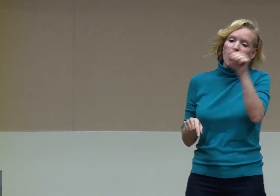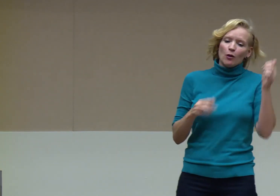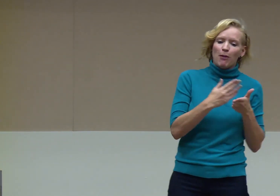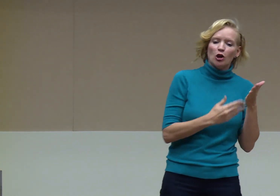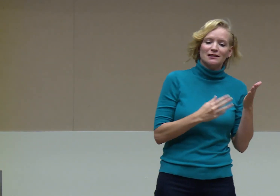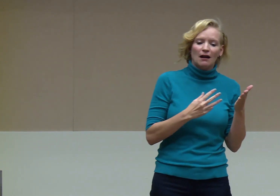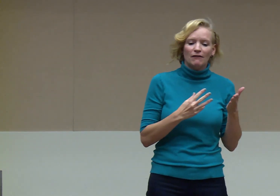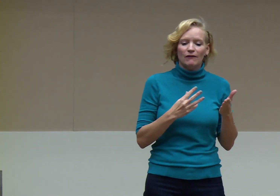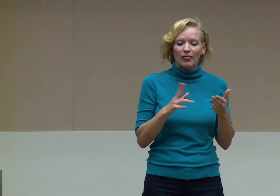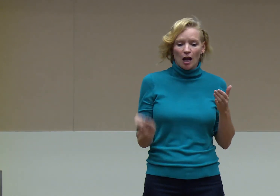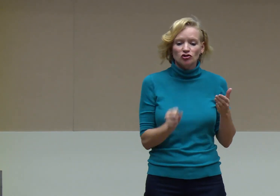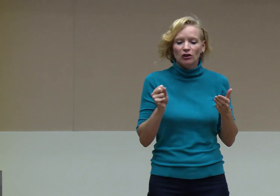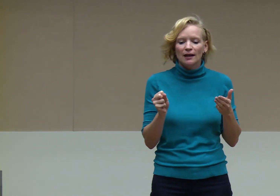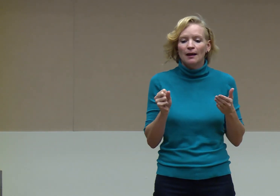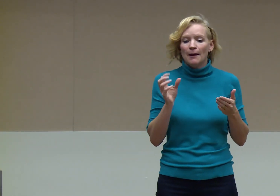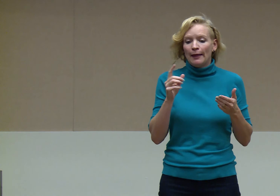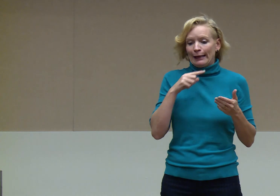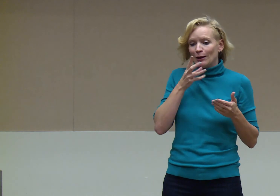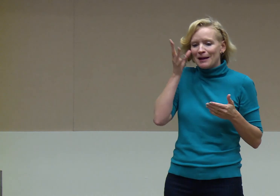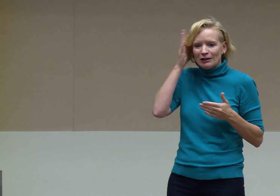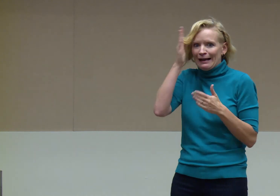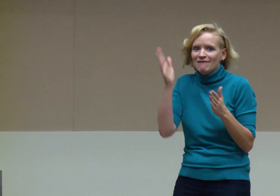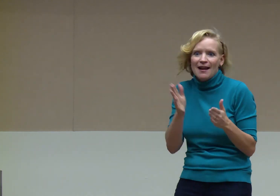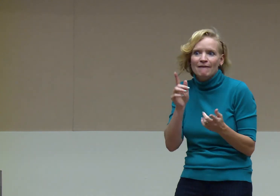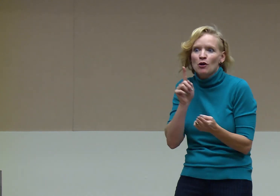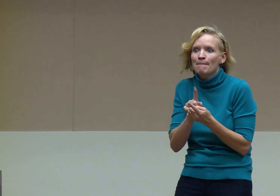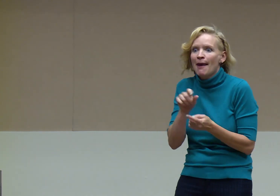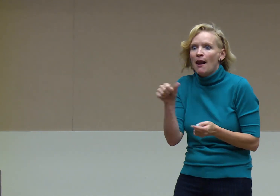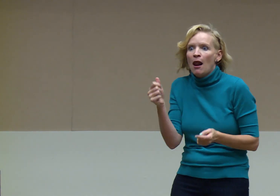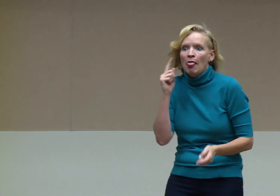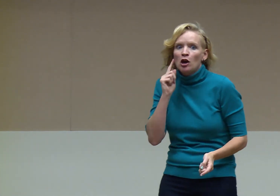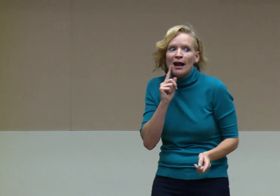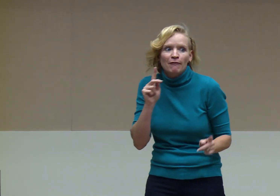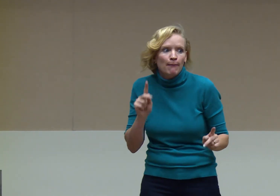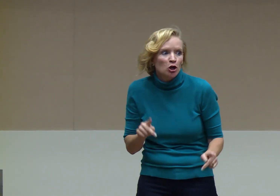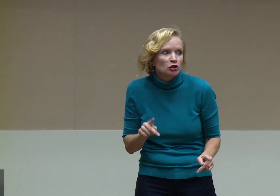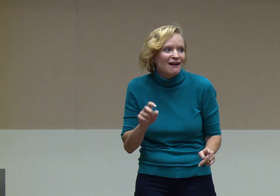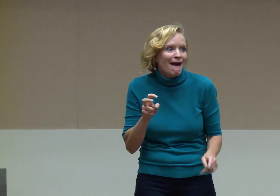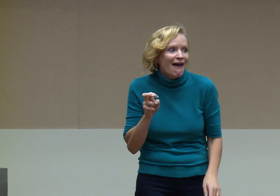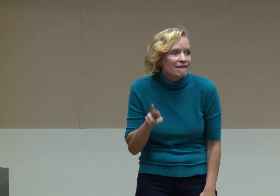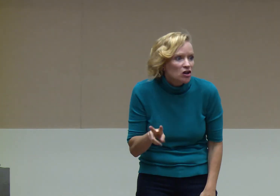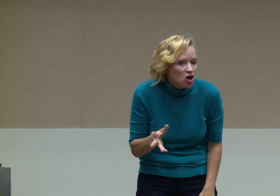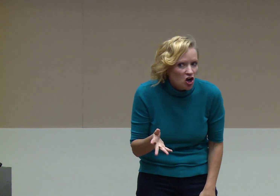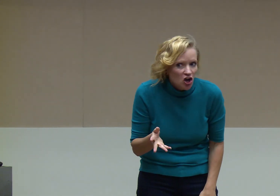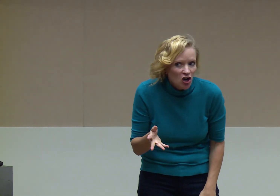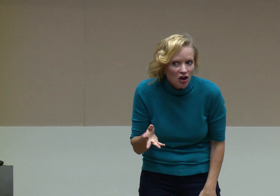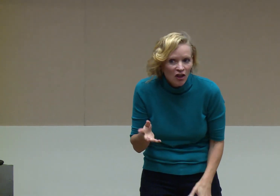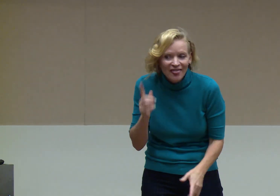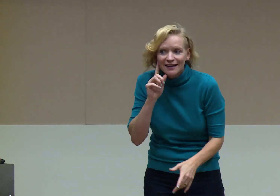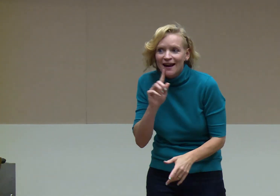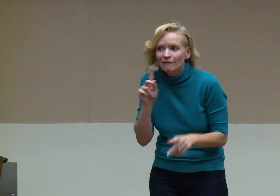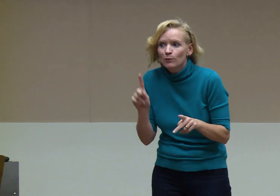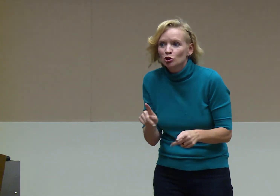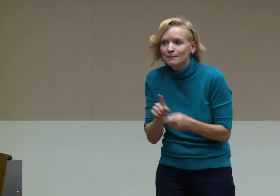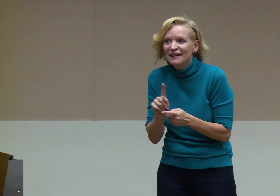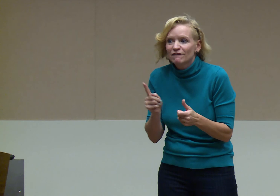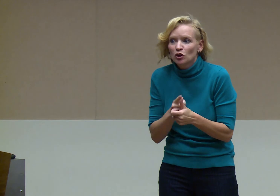but other parts of the nation-- hearing parents often have never met another deaf person ever.